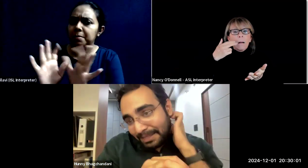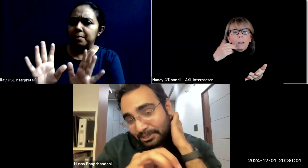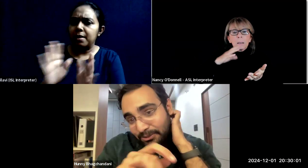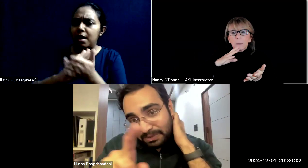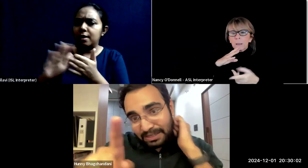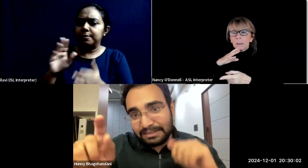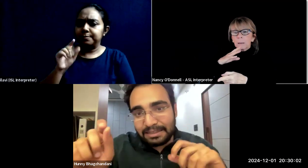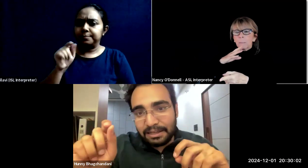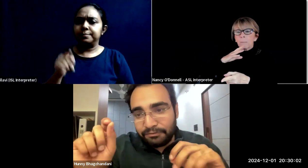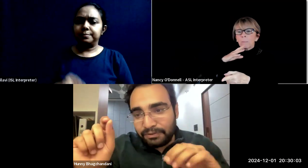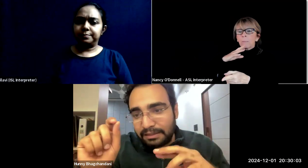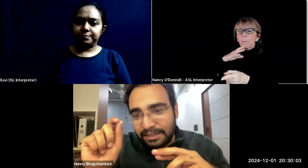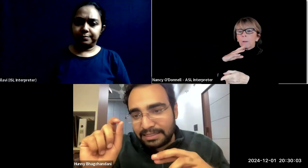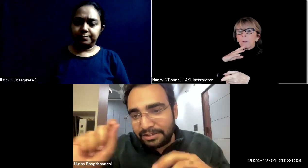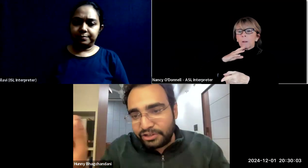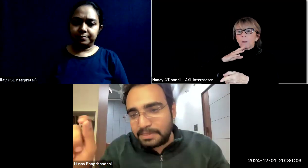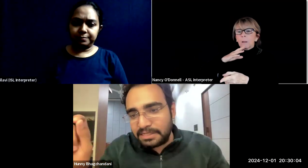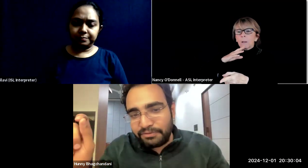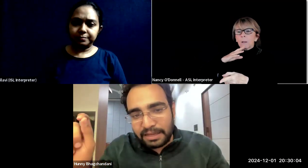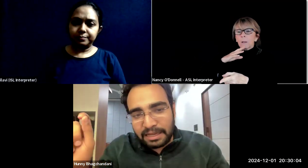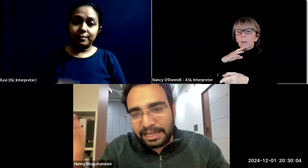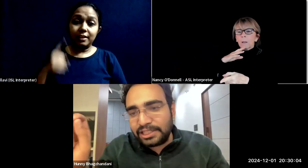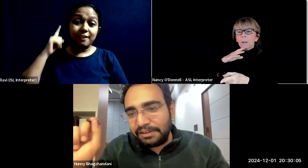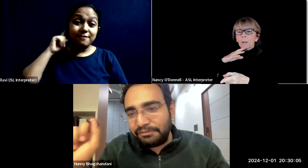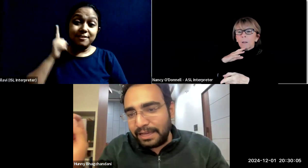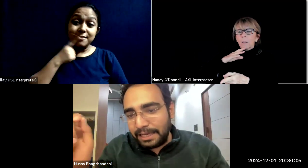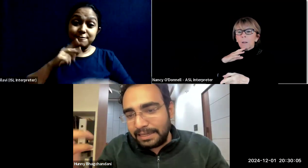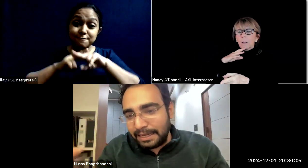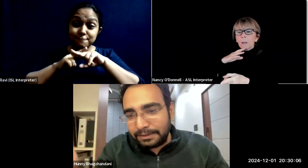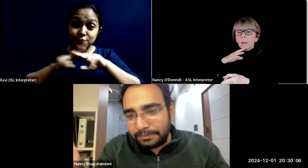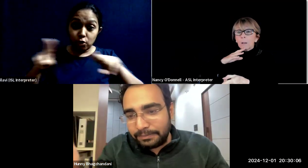So if there is 100% HI and VI [Interpreter speaking] Oh, this is Saurabh.